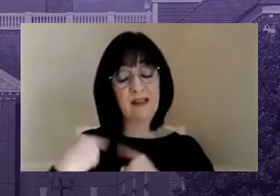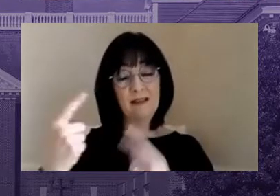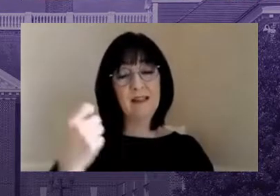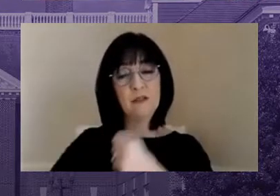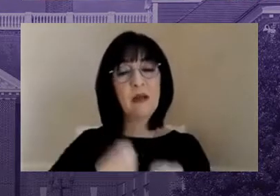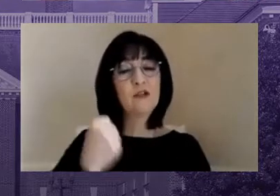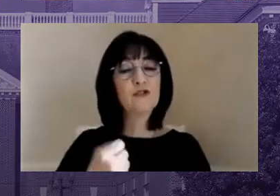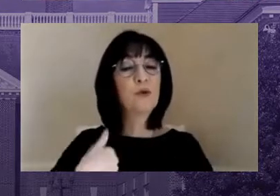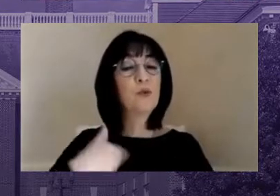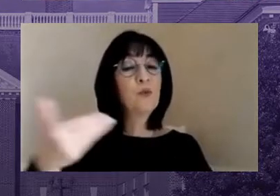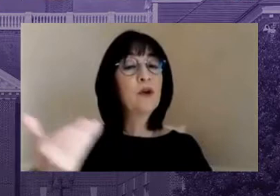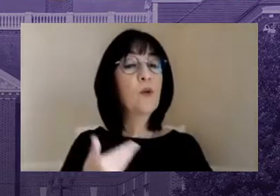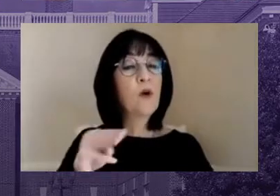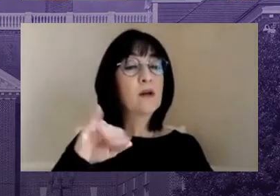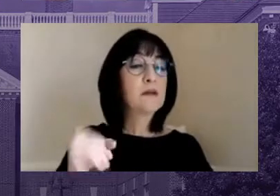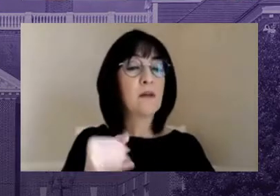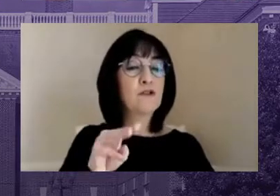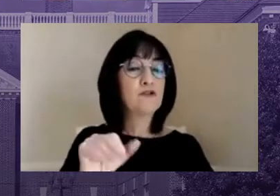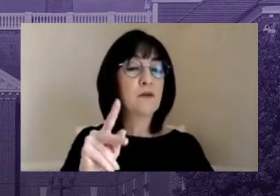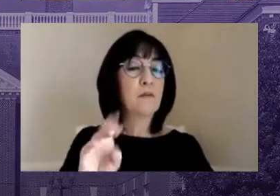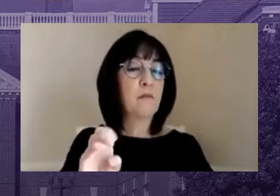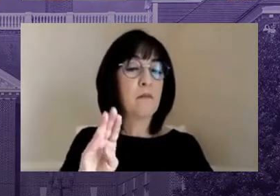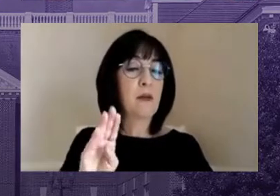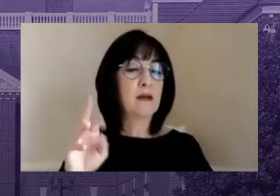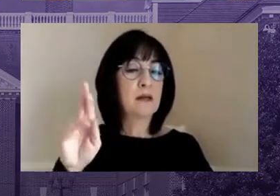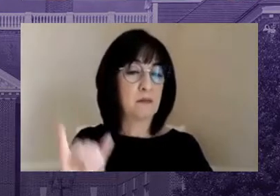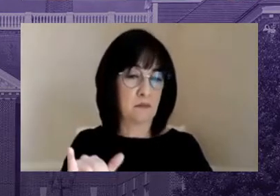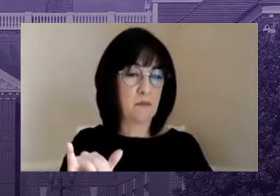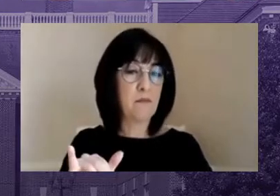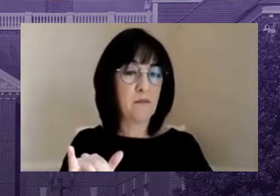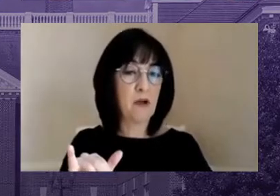Major General Mike Berry, and thank him for his great leadership.